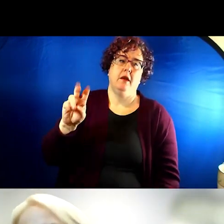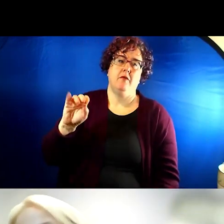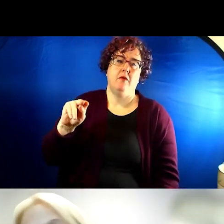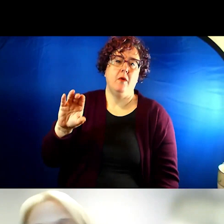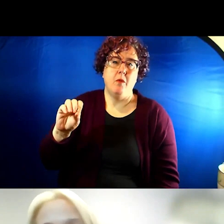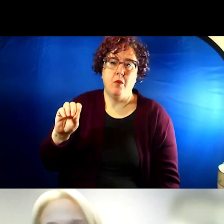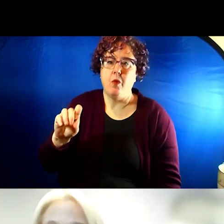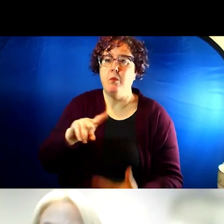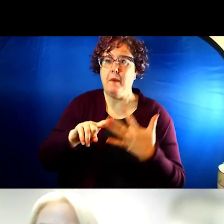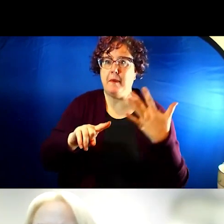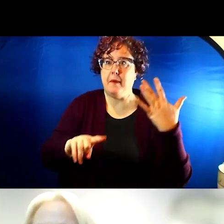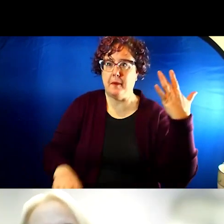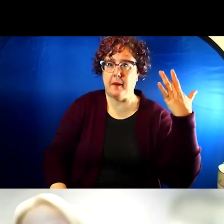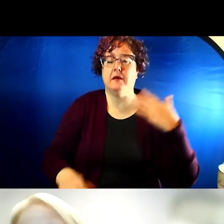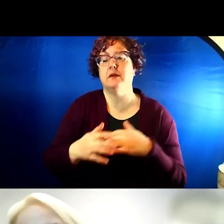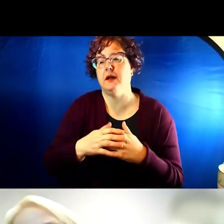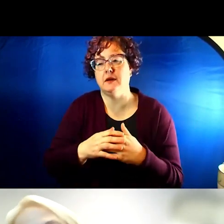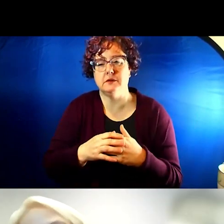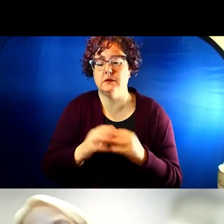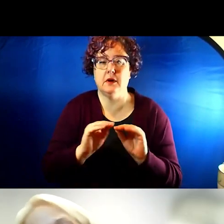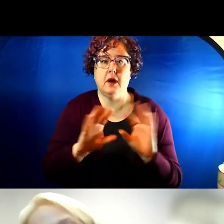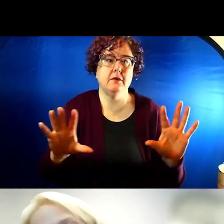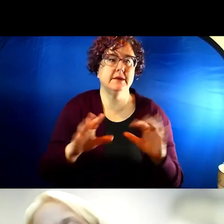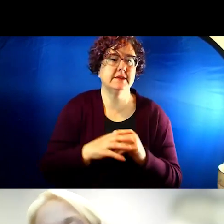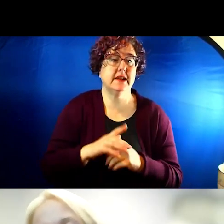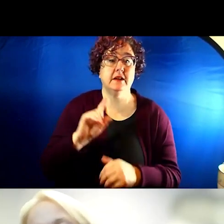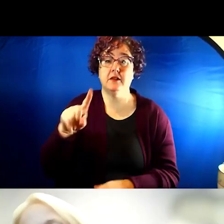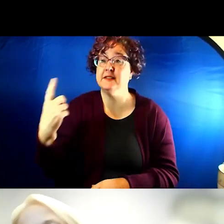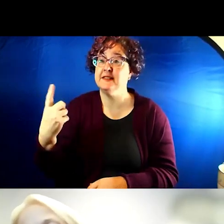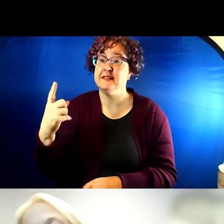OBVIOUSLY, THE SINGLE COUNTY AUTHORITIES.